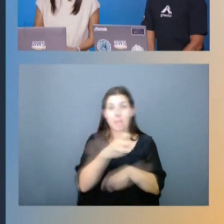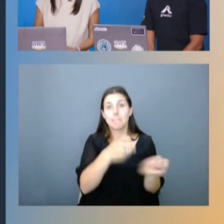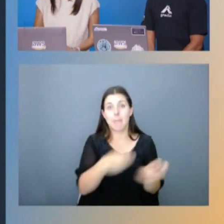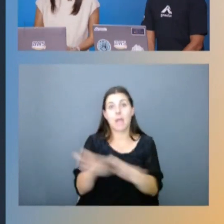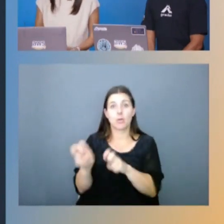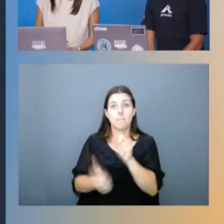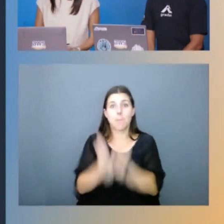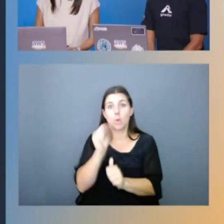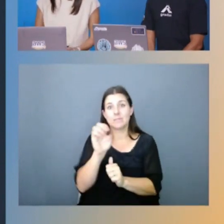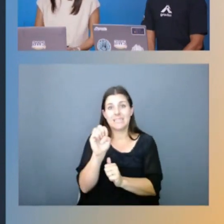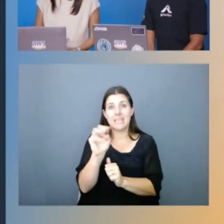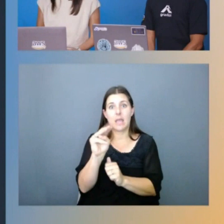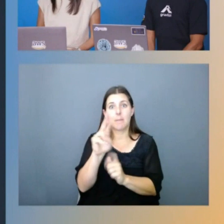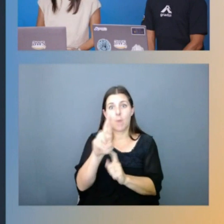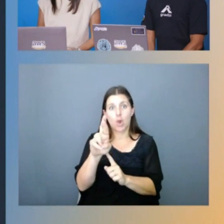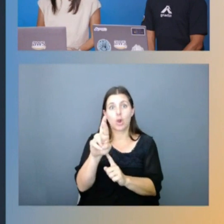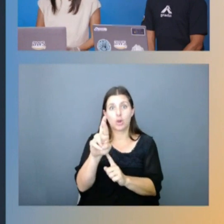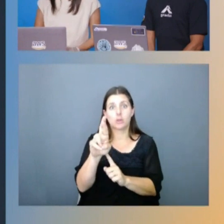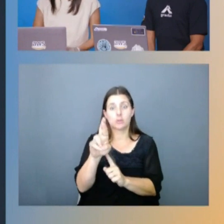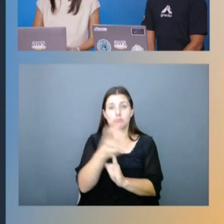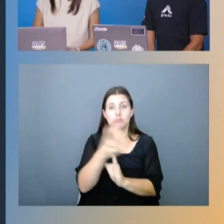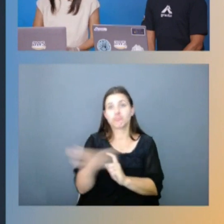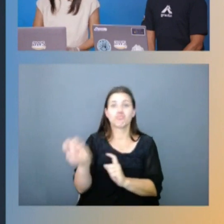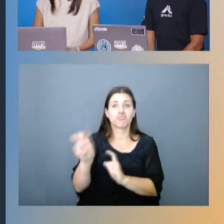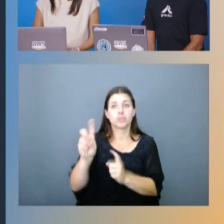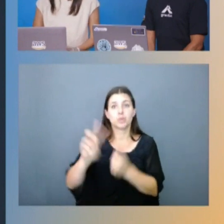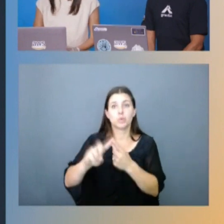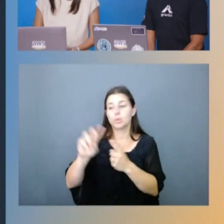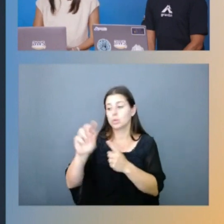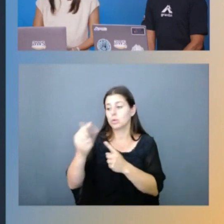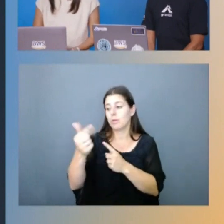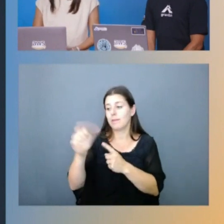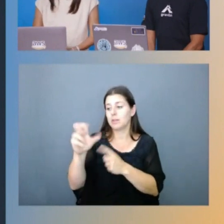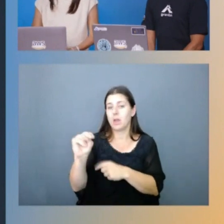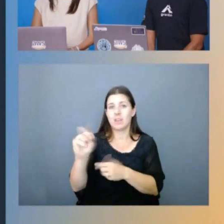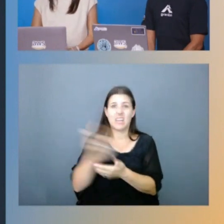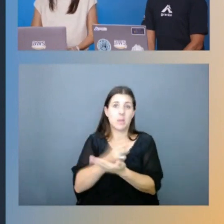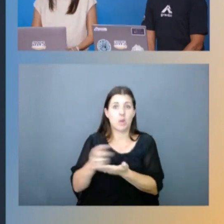to Graviton in less than a week and saw 40% better price-performance